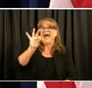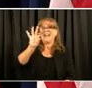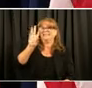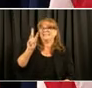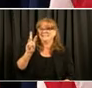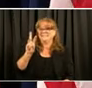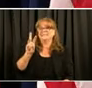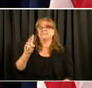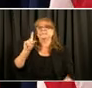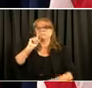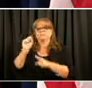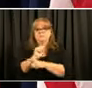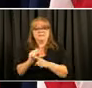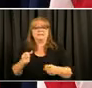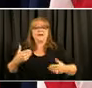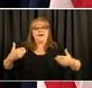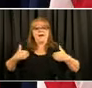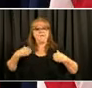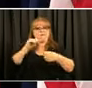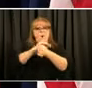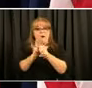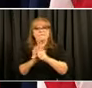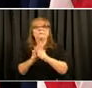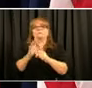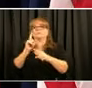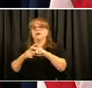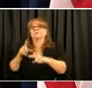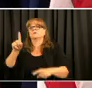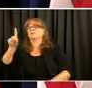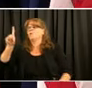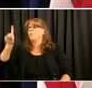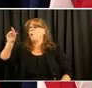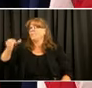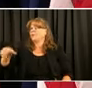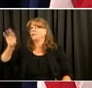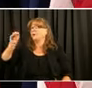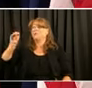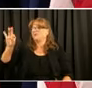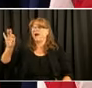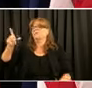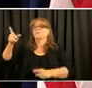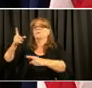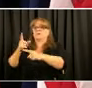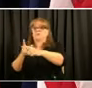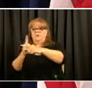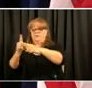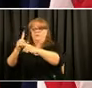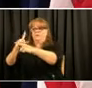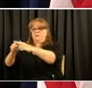directly to covid and again each each one is a tragedy and to the family of families of those